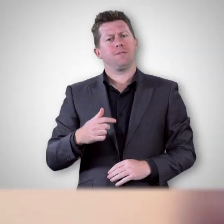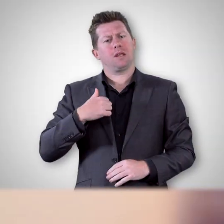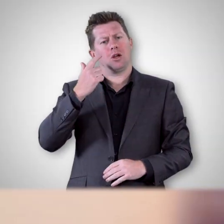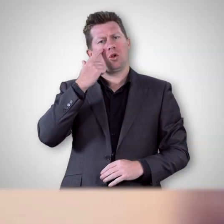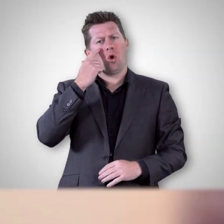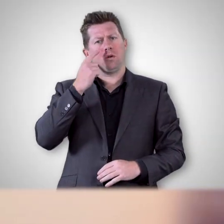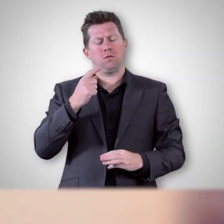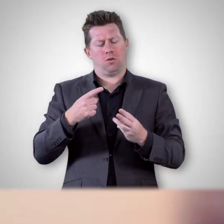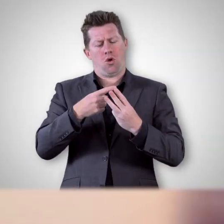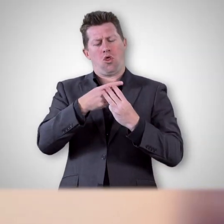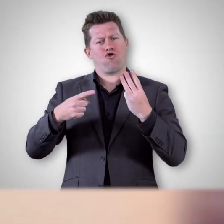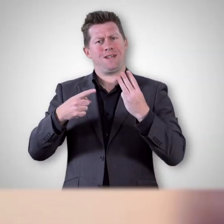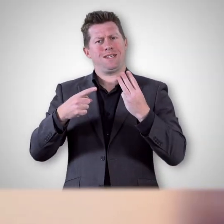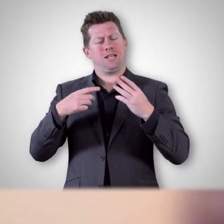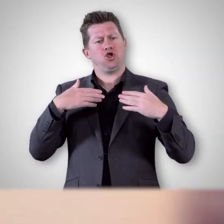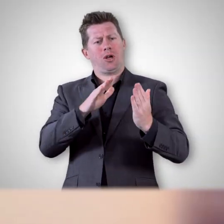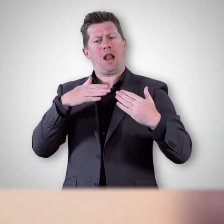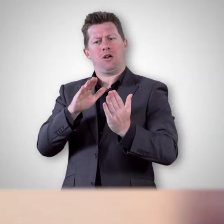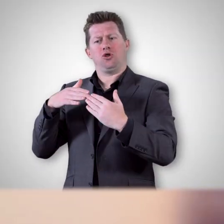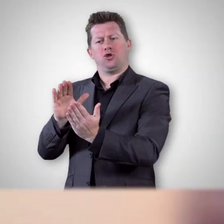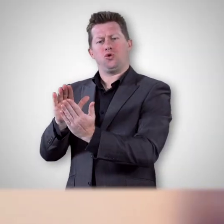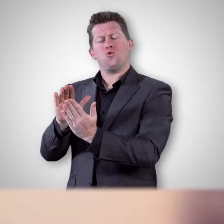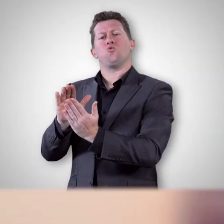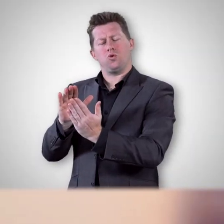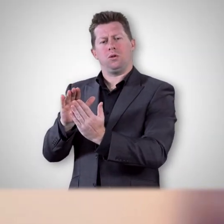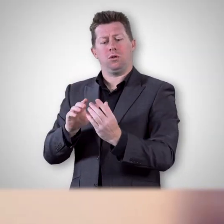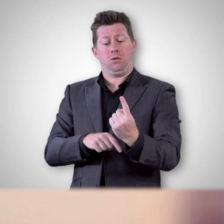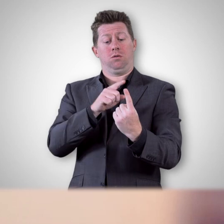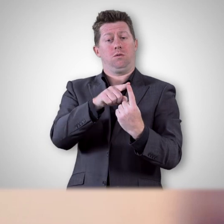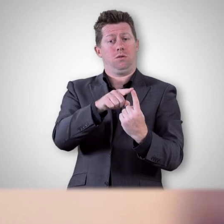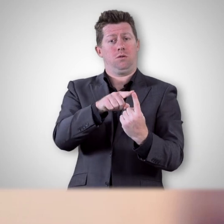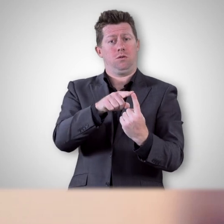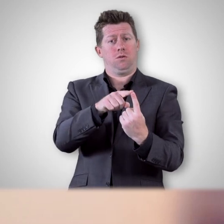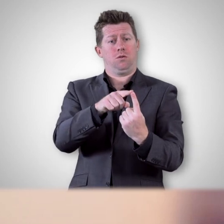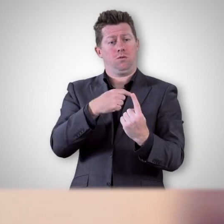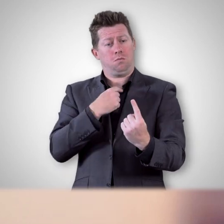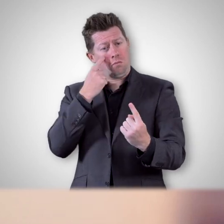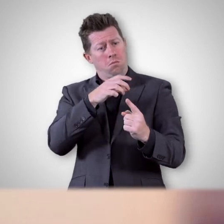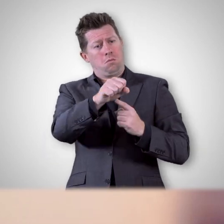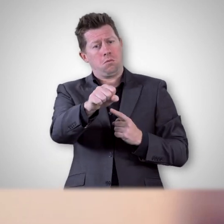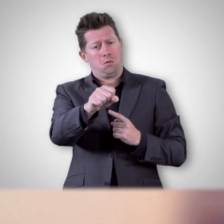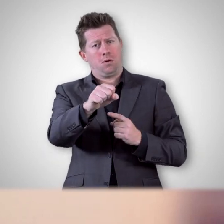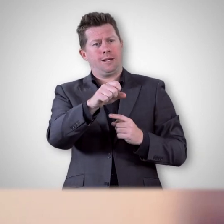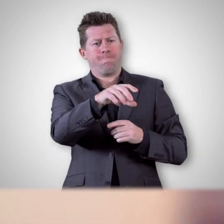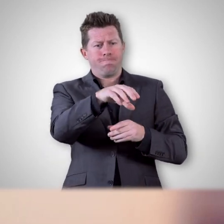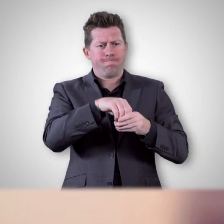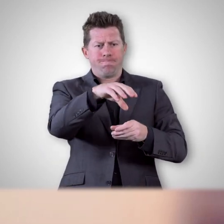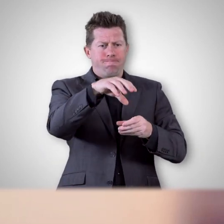We found three key challenges in our journey. One of the first key challenges we identified was participation,